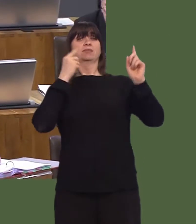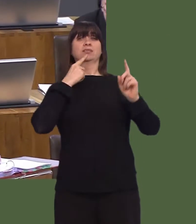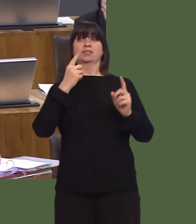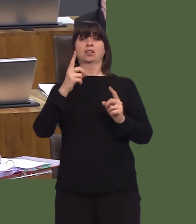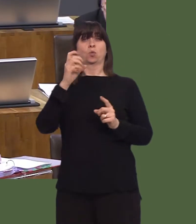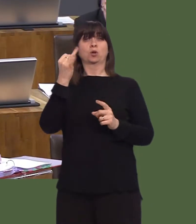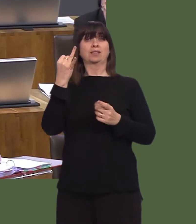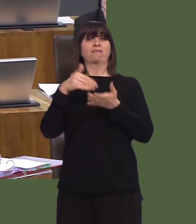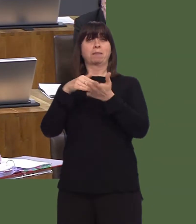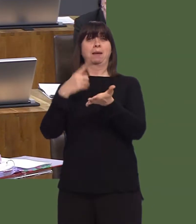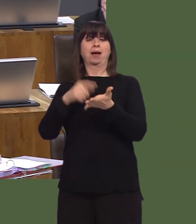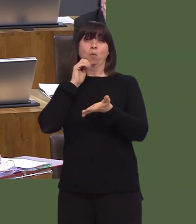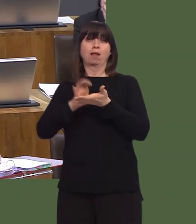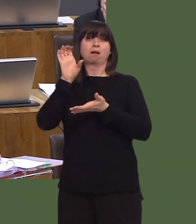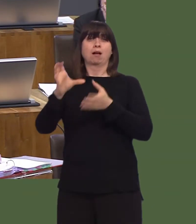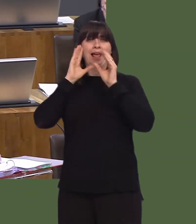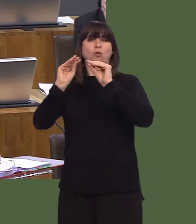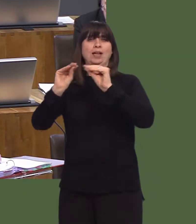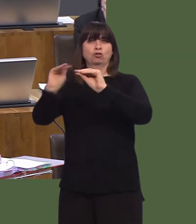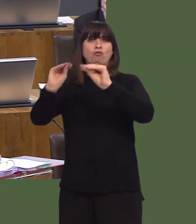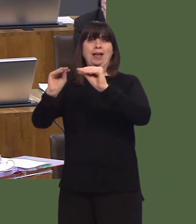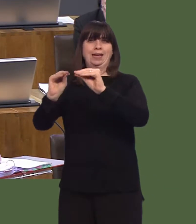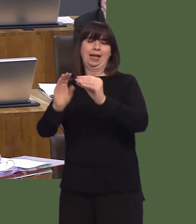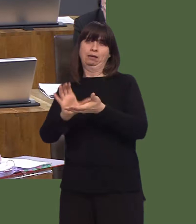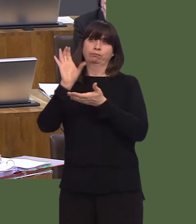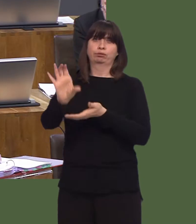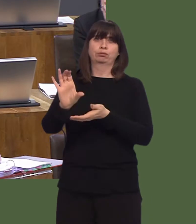package to support education and training programmes for healthcare professionals in Wales.